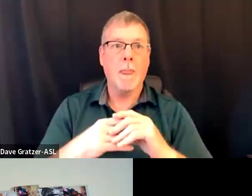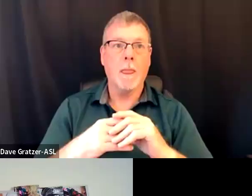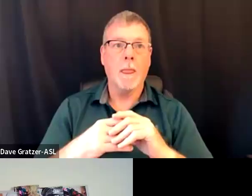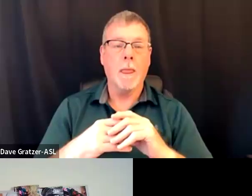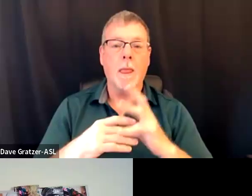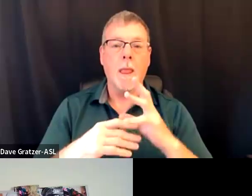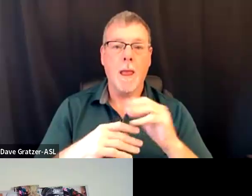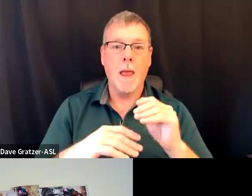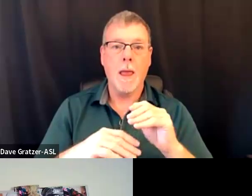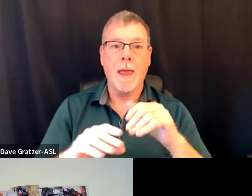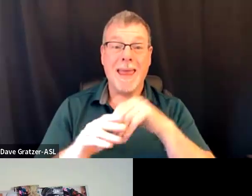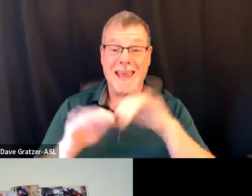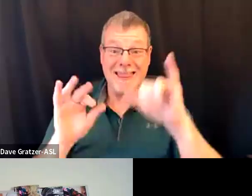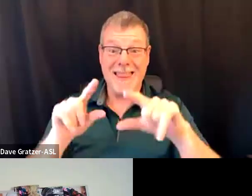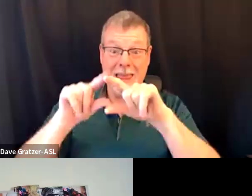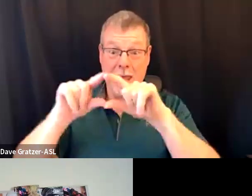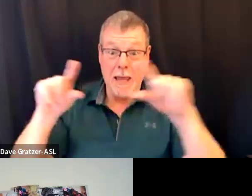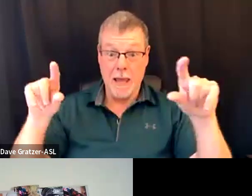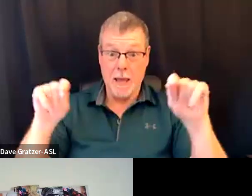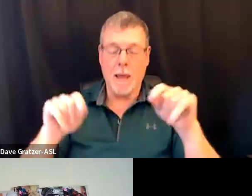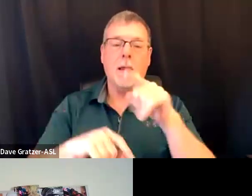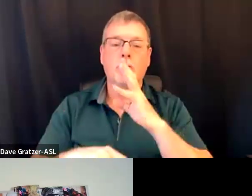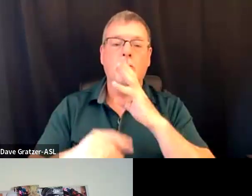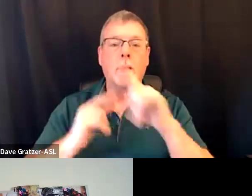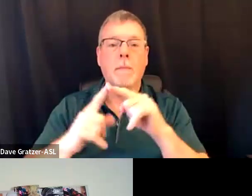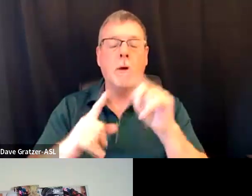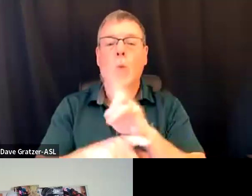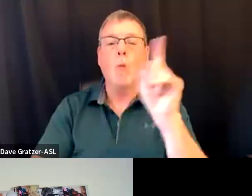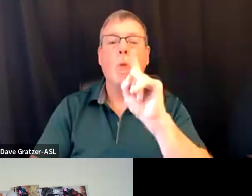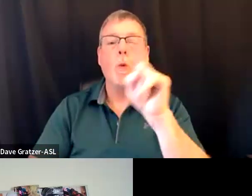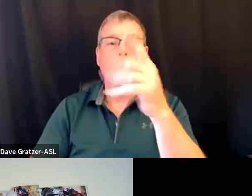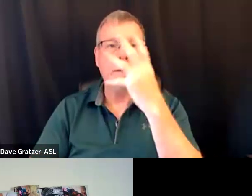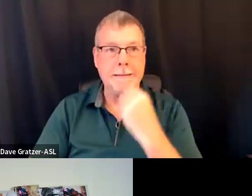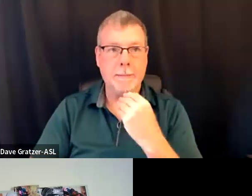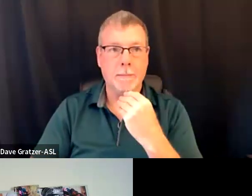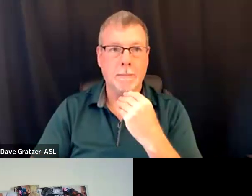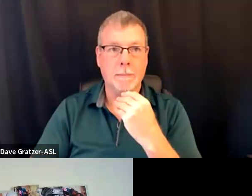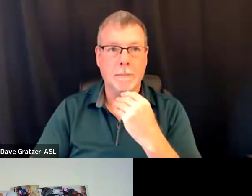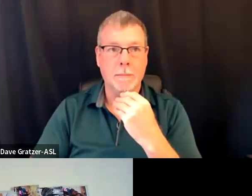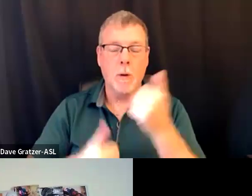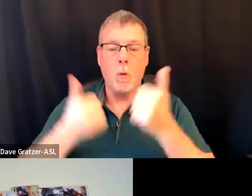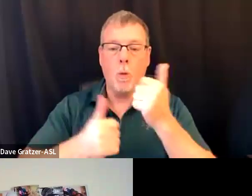In this section, it suggests only using "Where did you sleep last night?" to determine which project type to use.